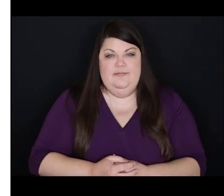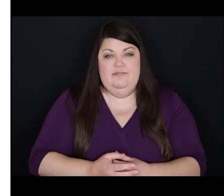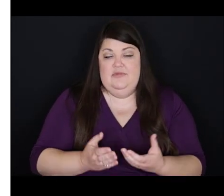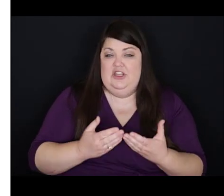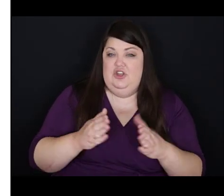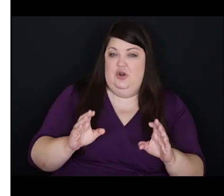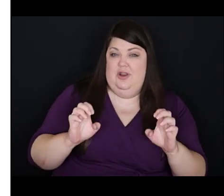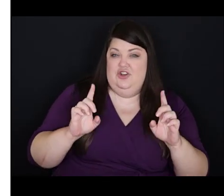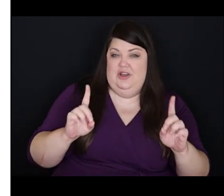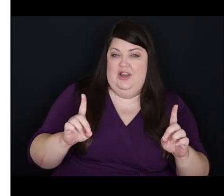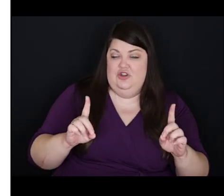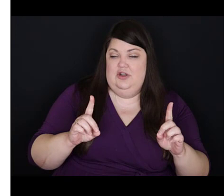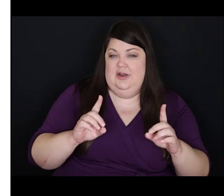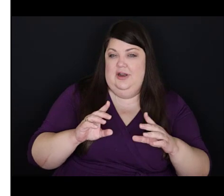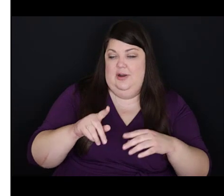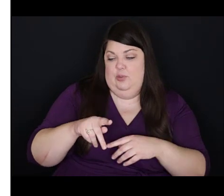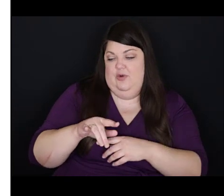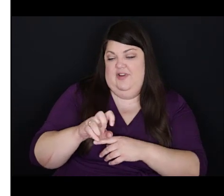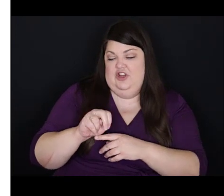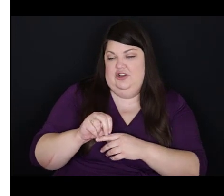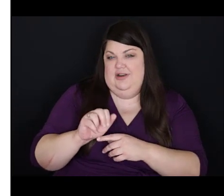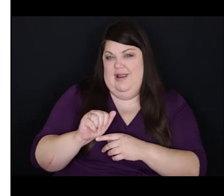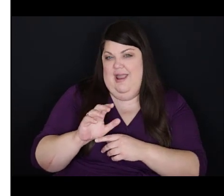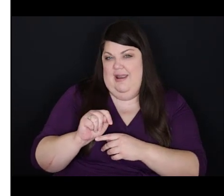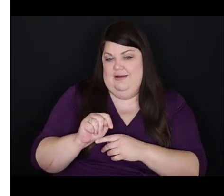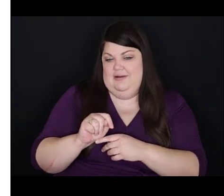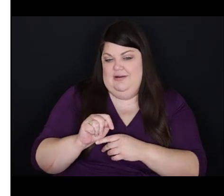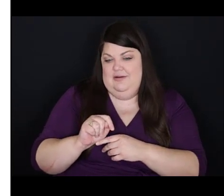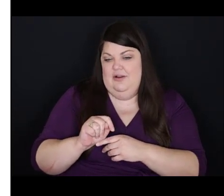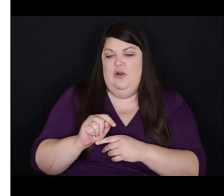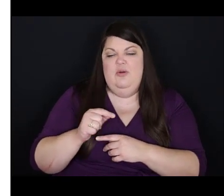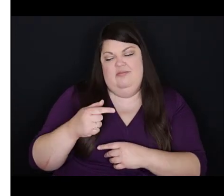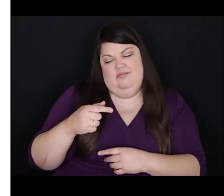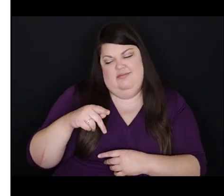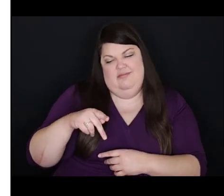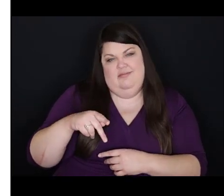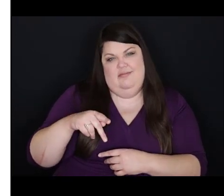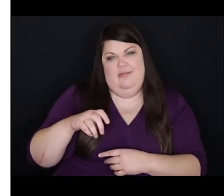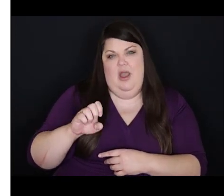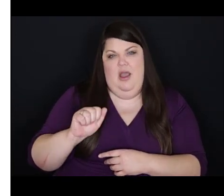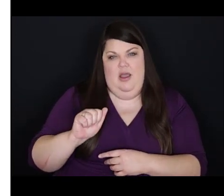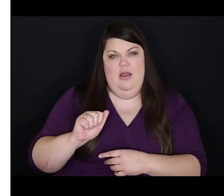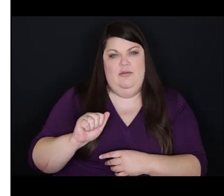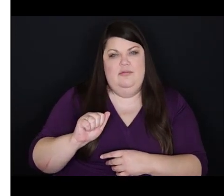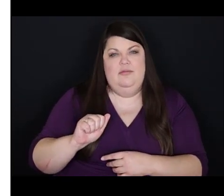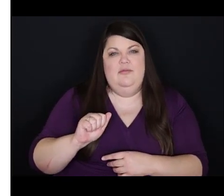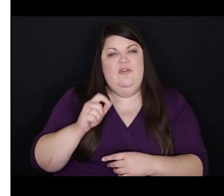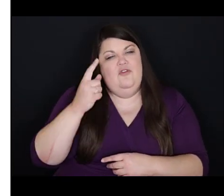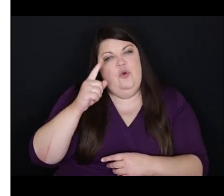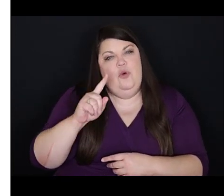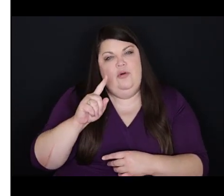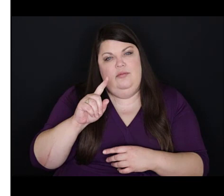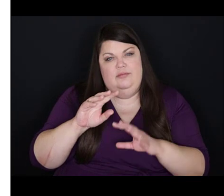Education Provisions Act or (GEPA) Forms. This is a new requirement for VR agencies,